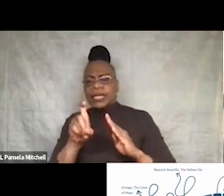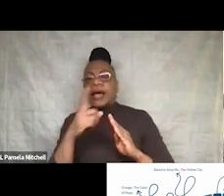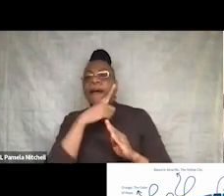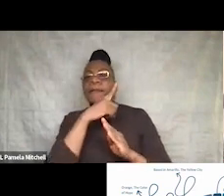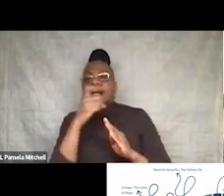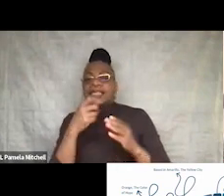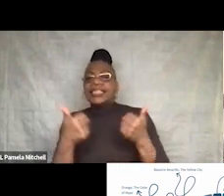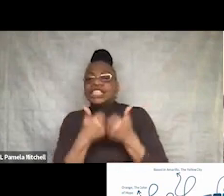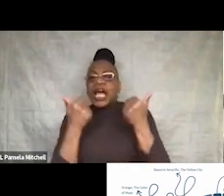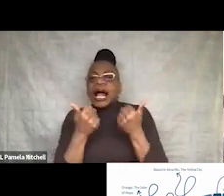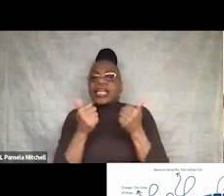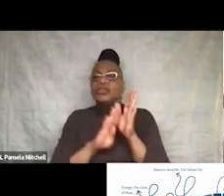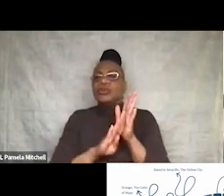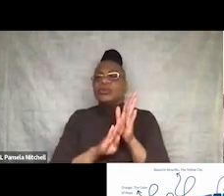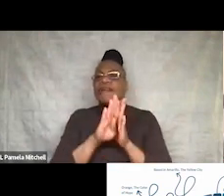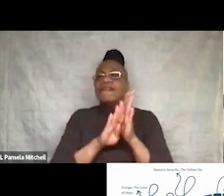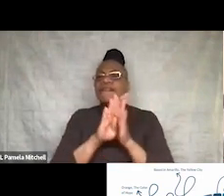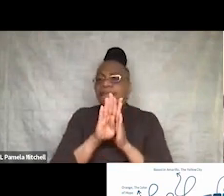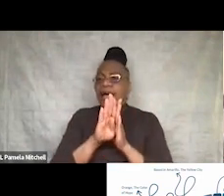if I'm just sort of trying to build my own kingdom.